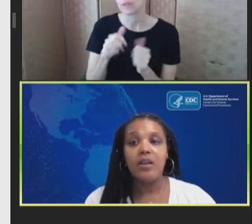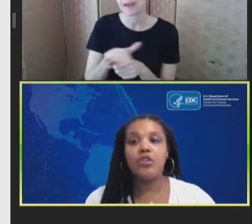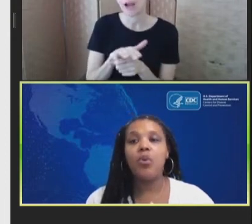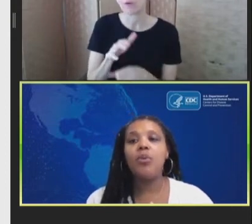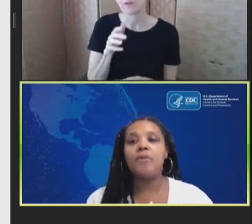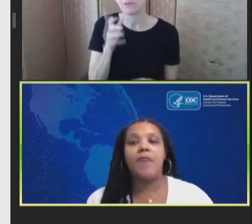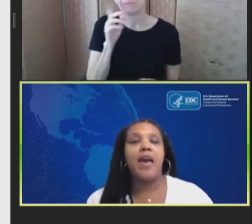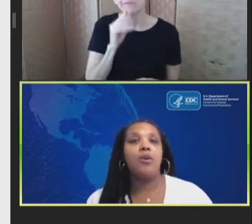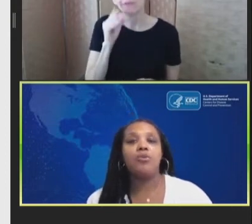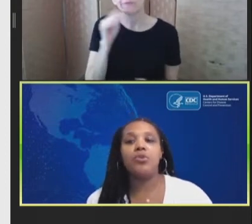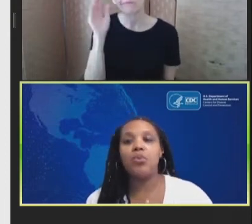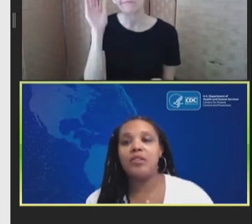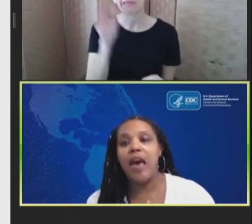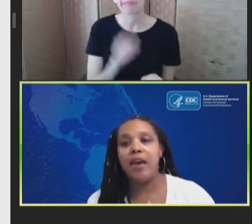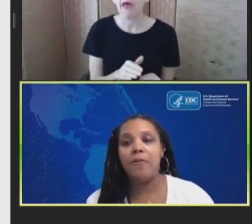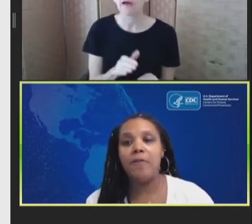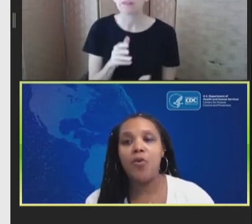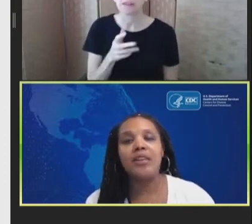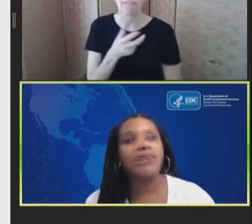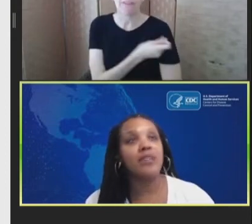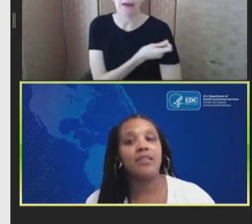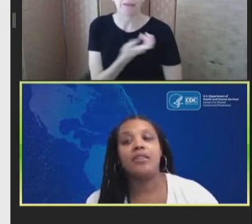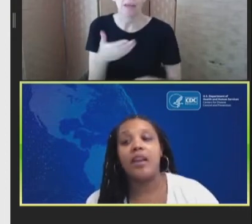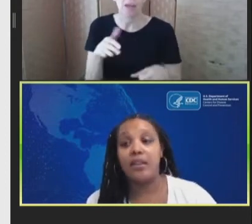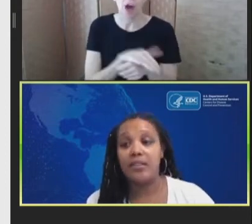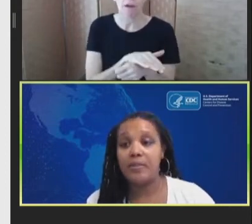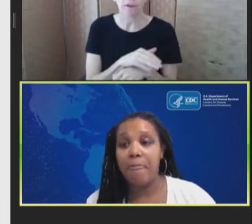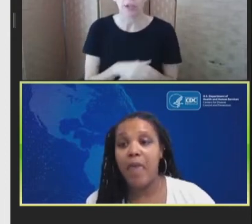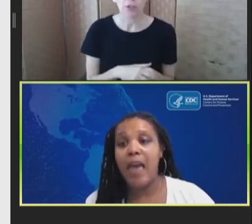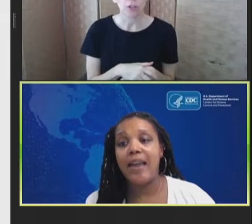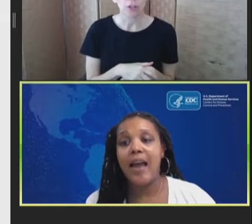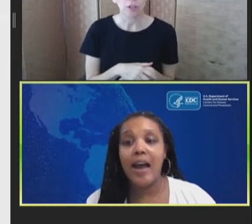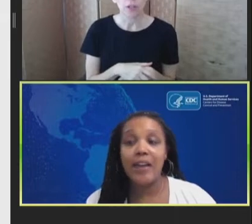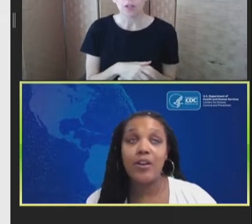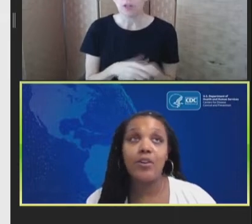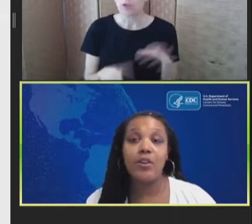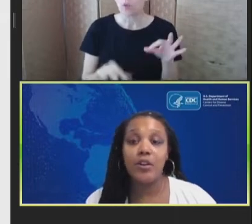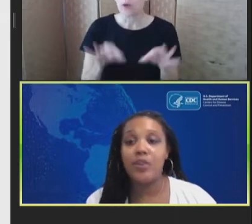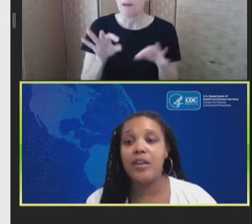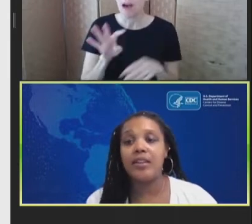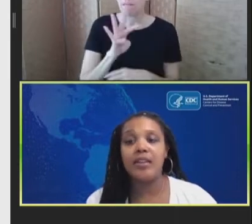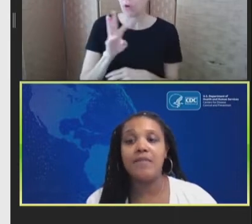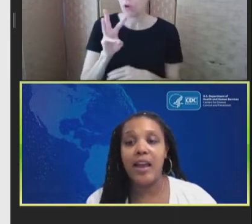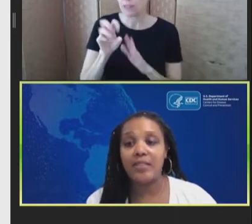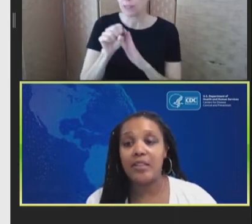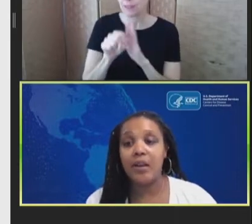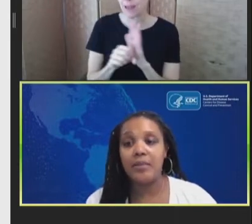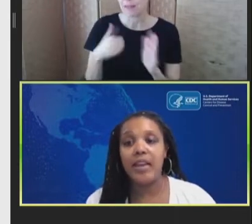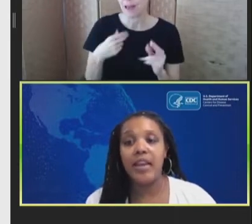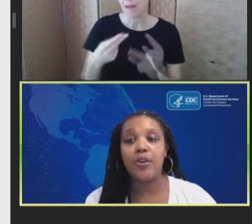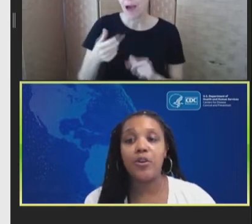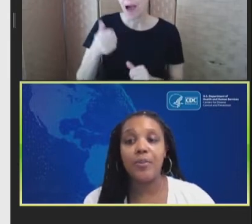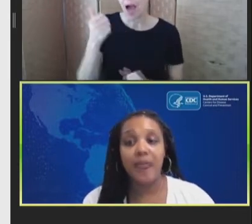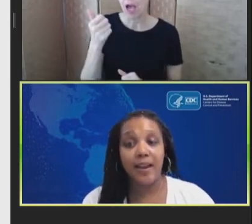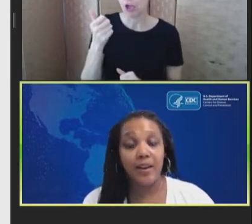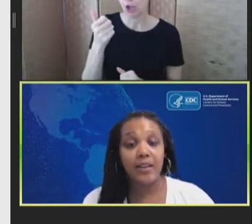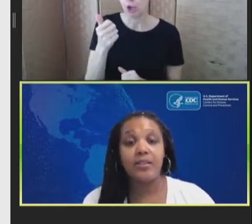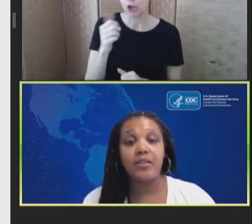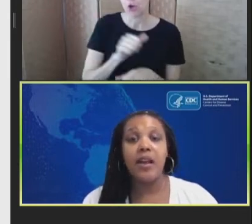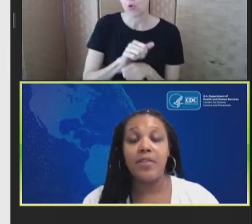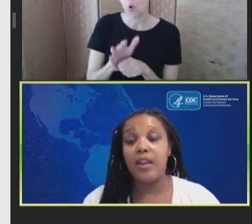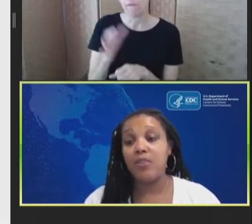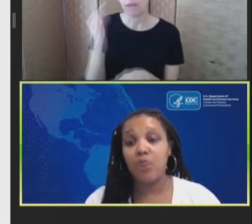So, what we found was that 46 states had higher COVID 19 vaccine uptake in urban areas than in